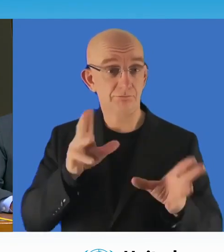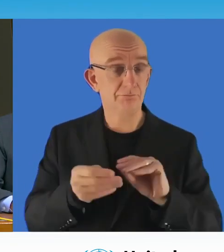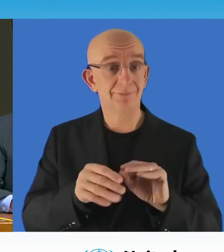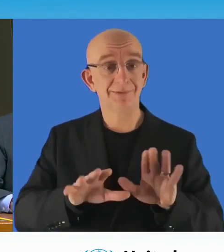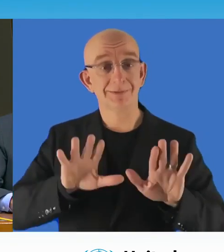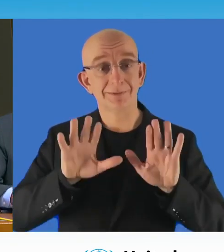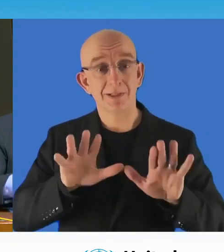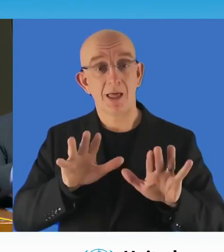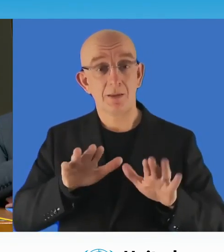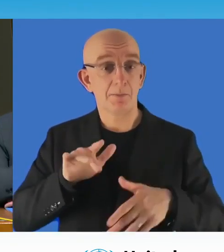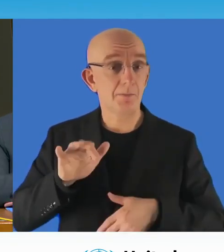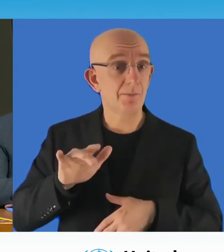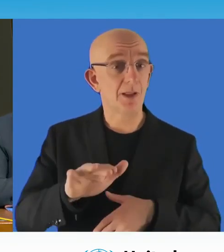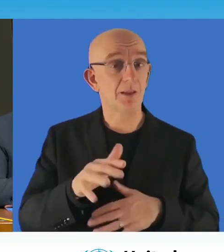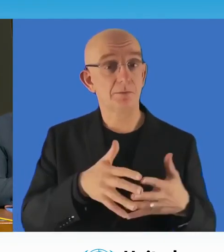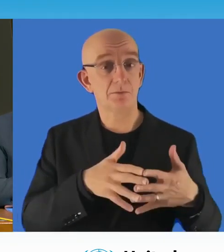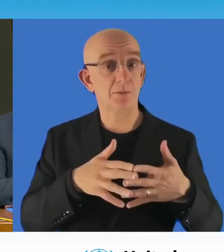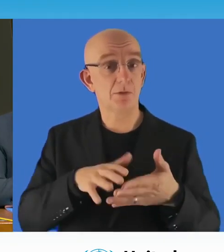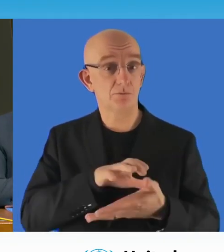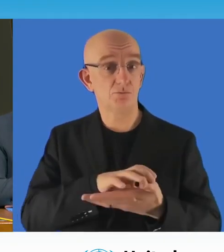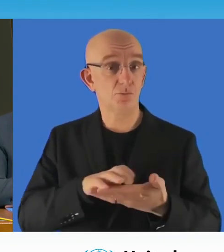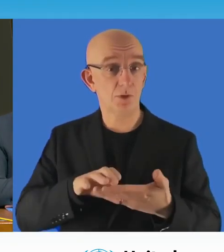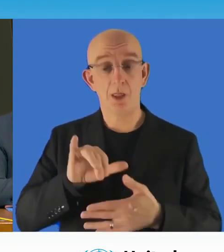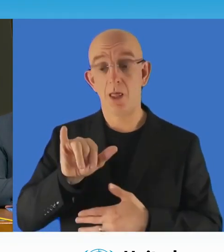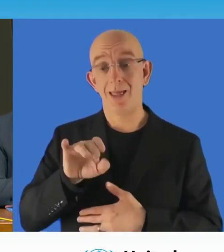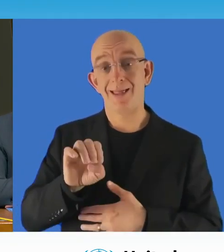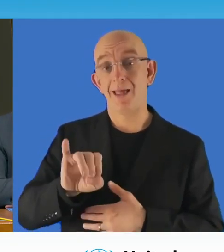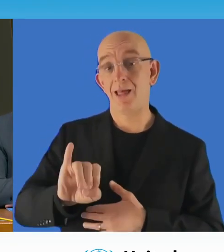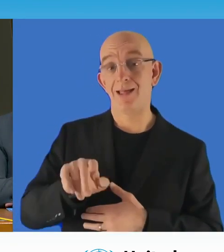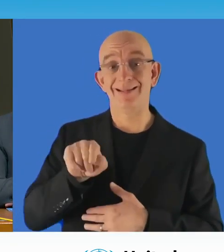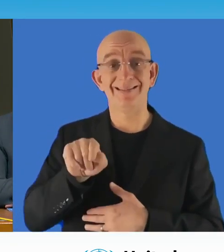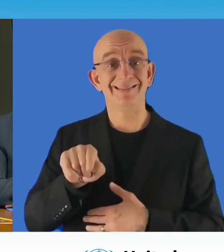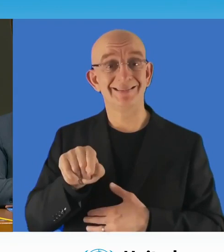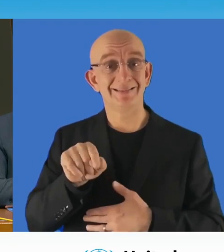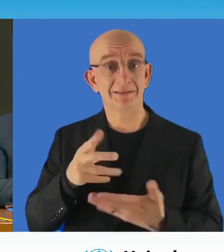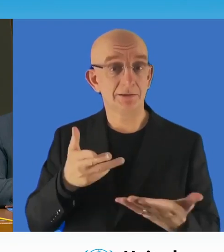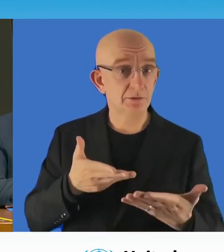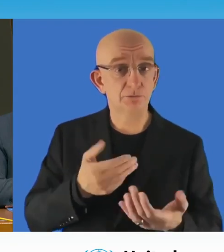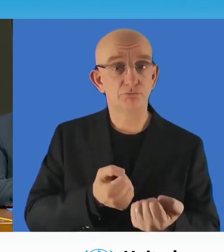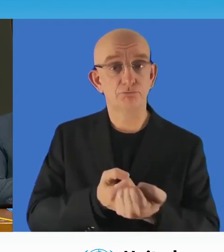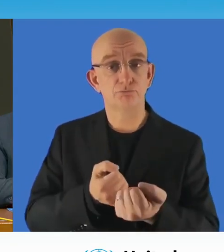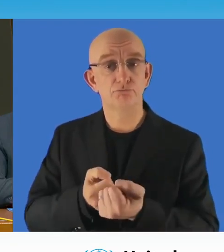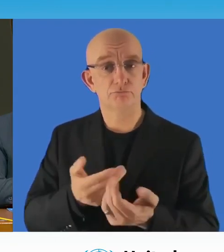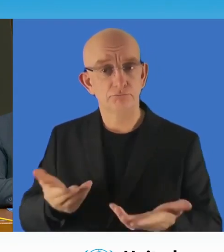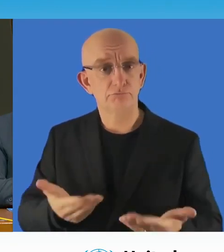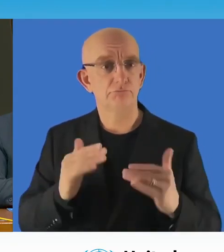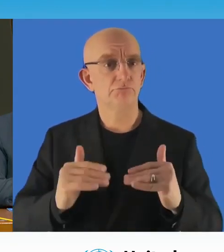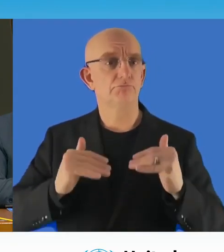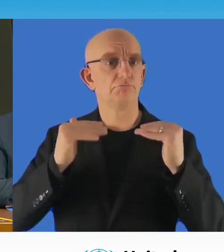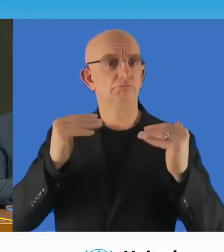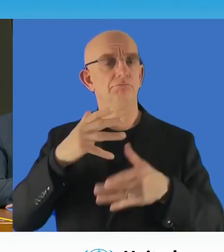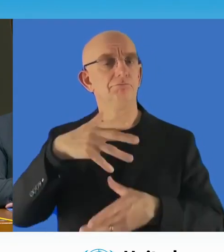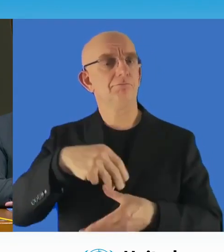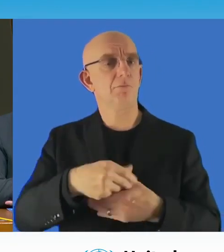a national level addressing the supply and demand demand sides of the ecosystem more